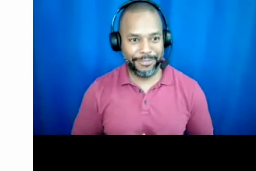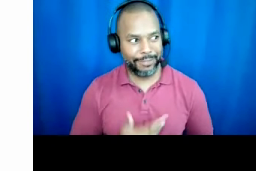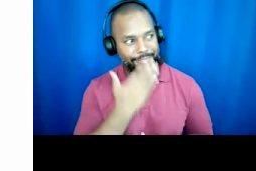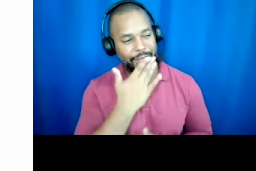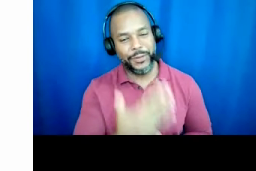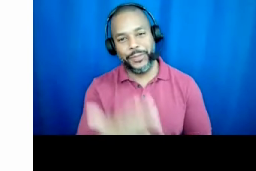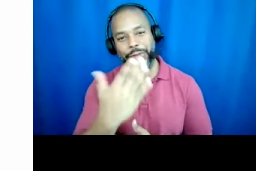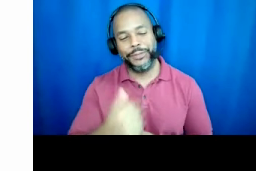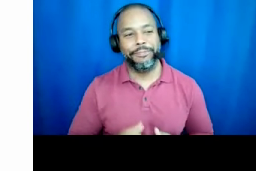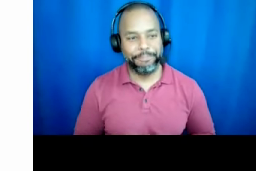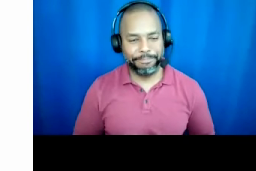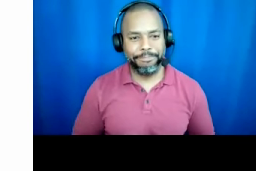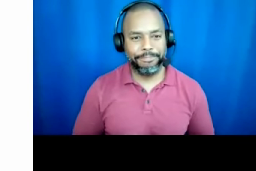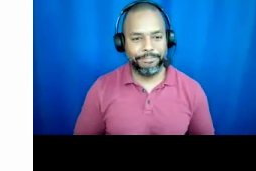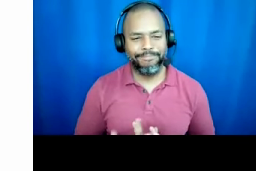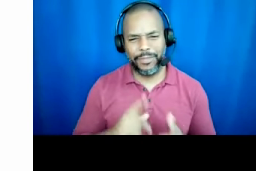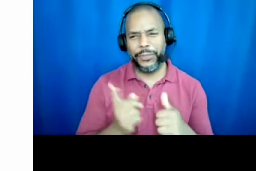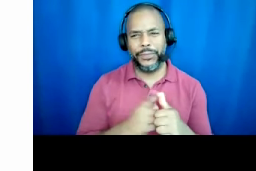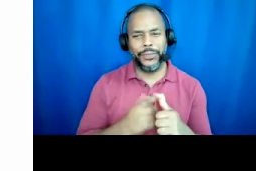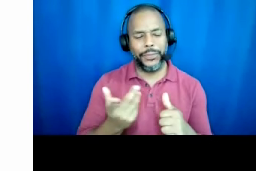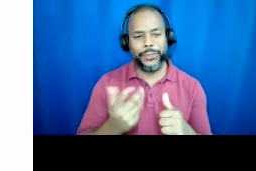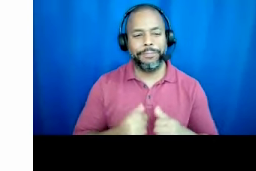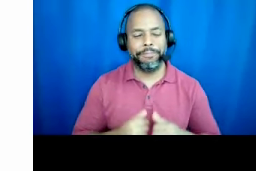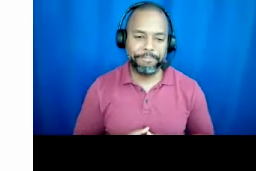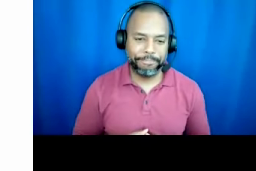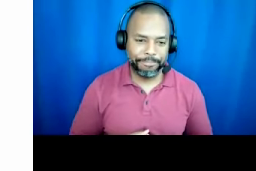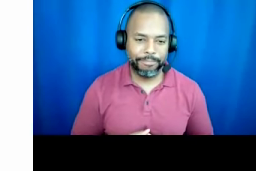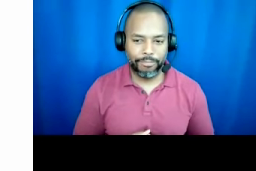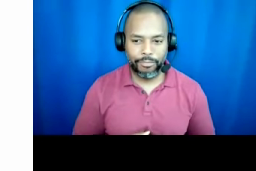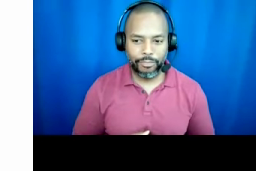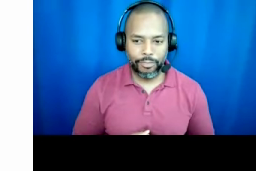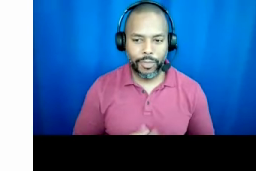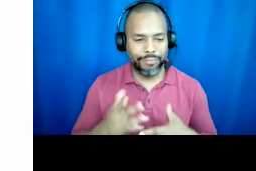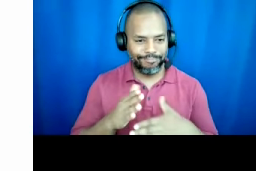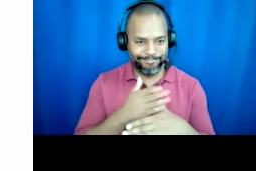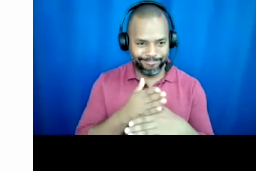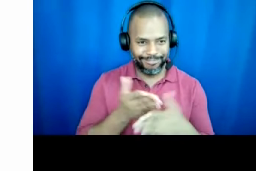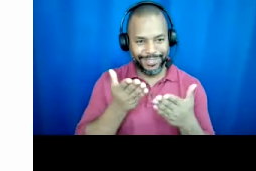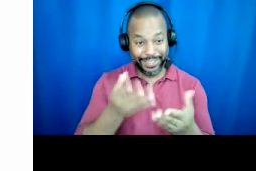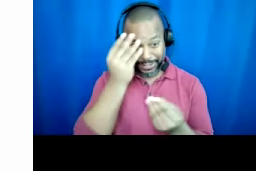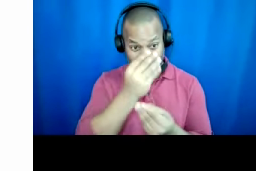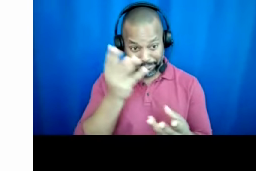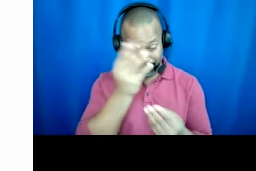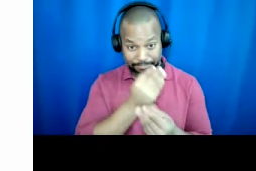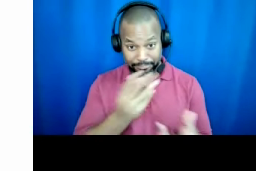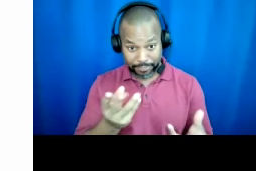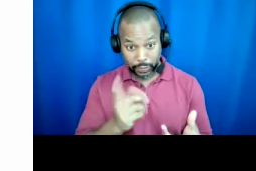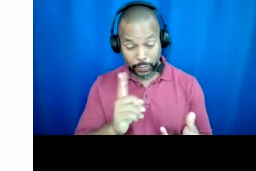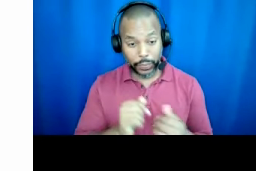So first of all, we want to, share that this information lives on the College Council SharePoint.